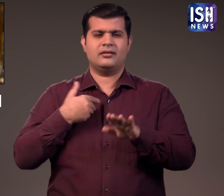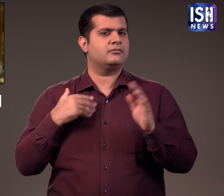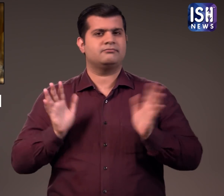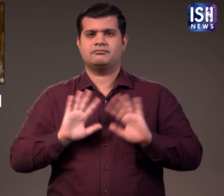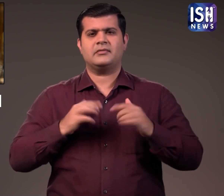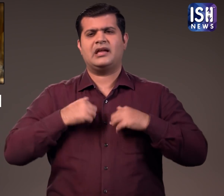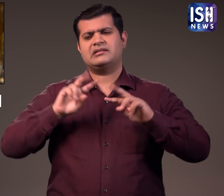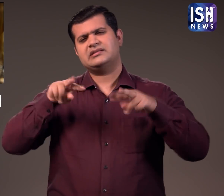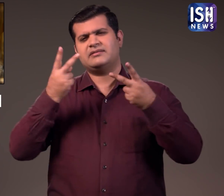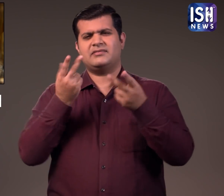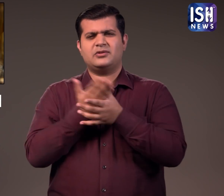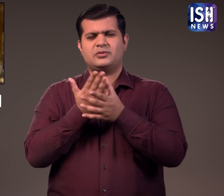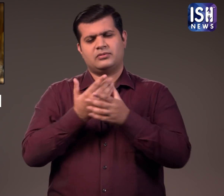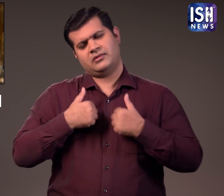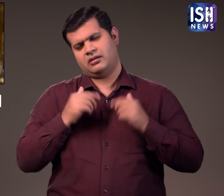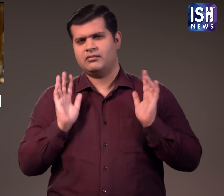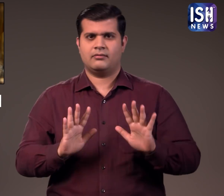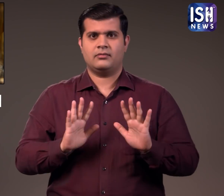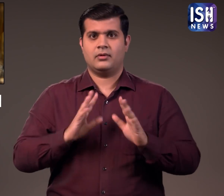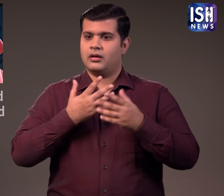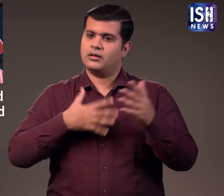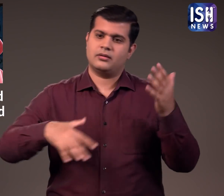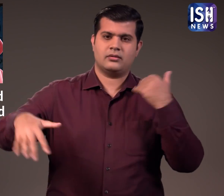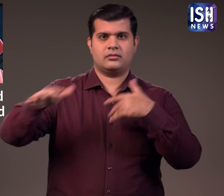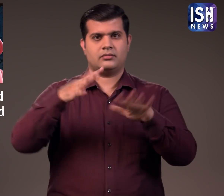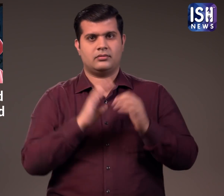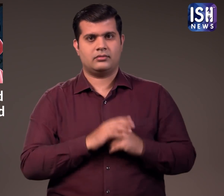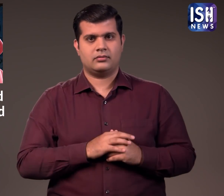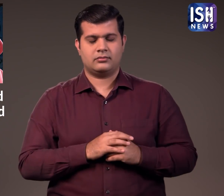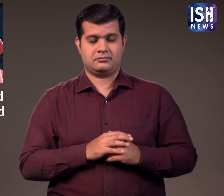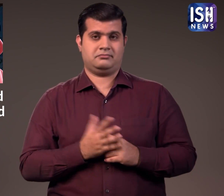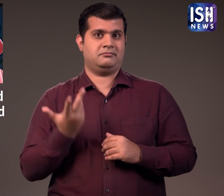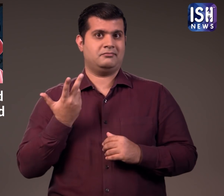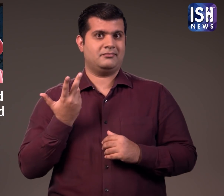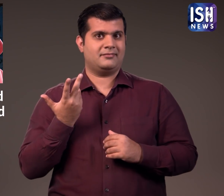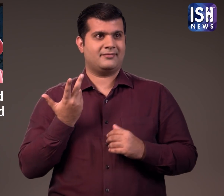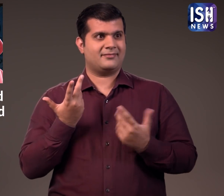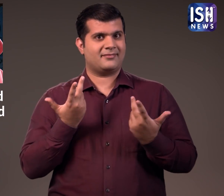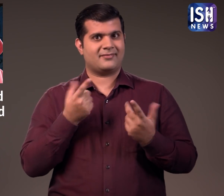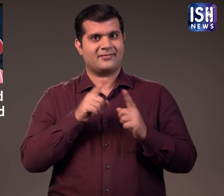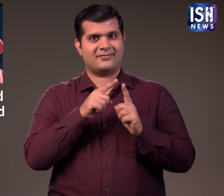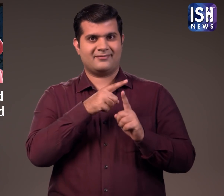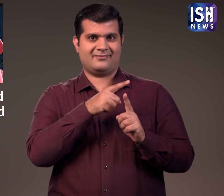she doesn't need a passport. She has different documents for travel. Strange!